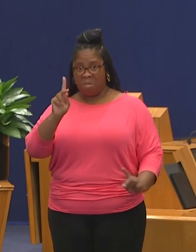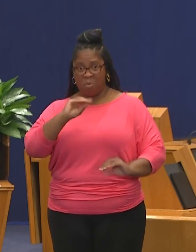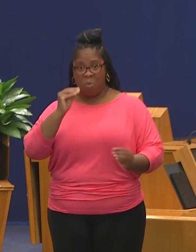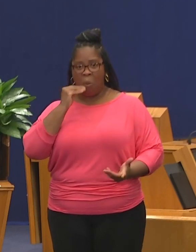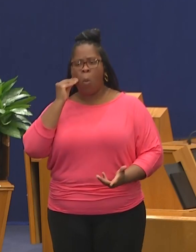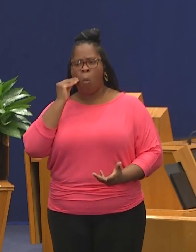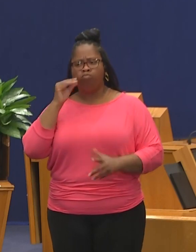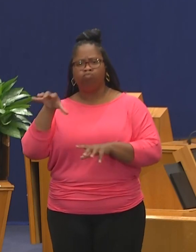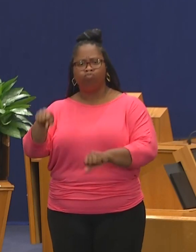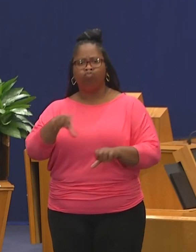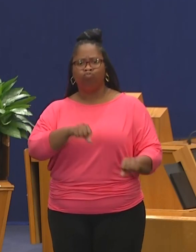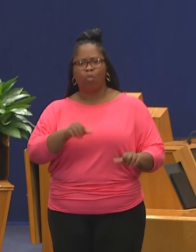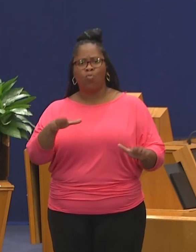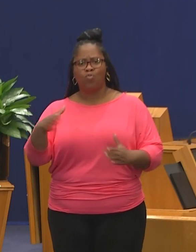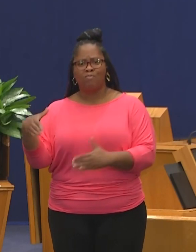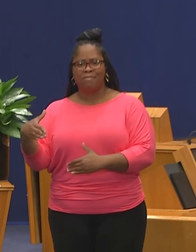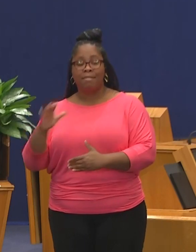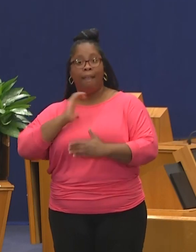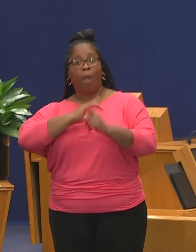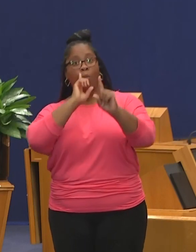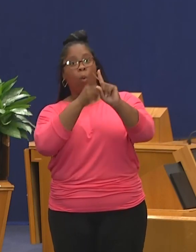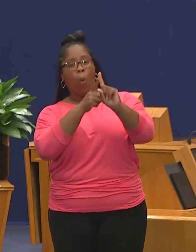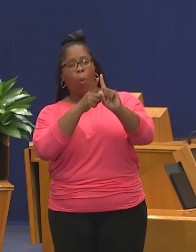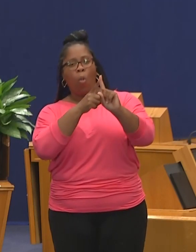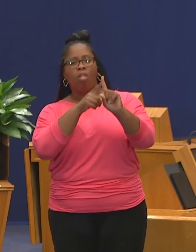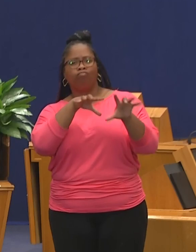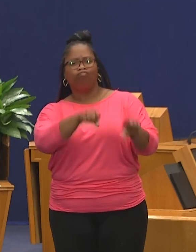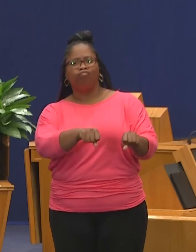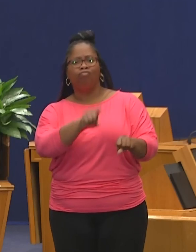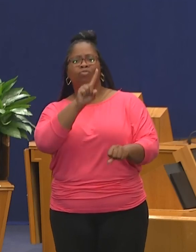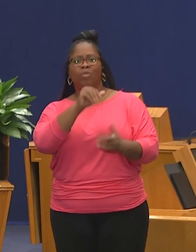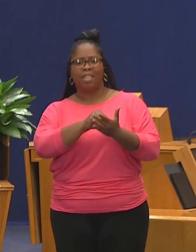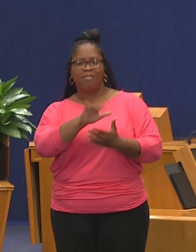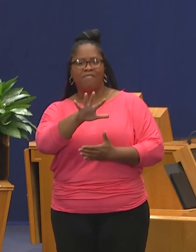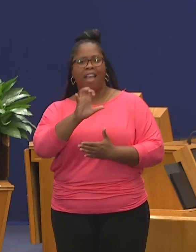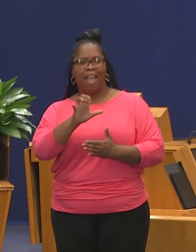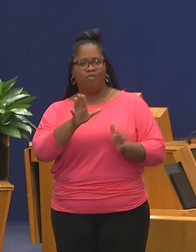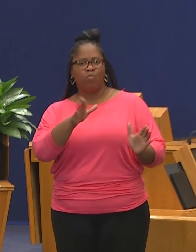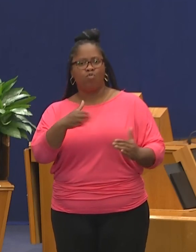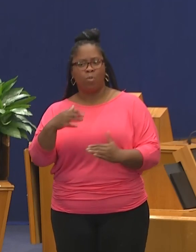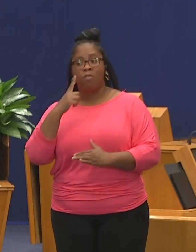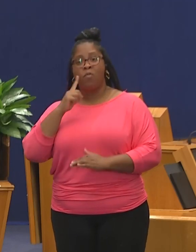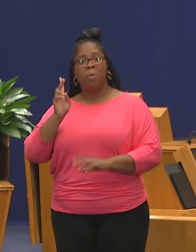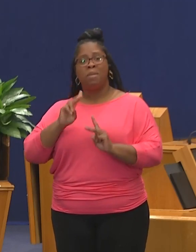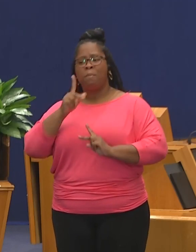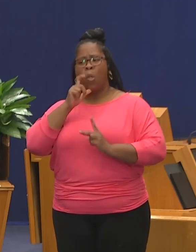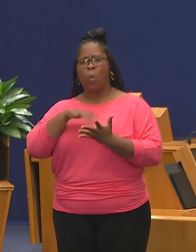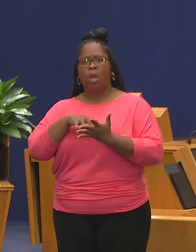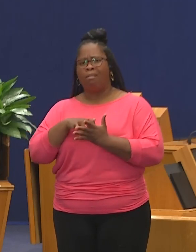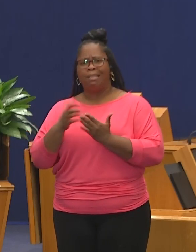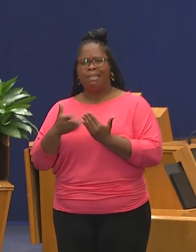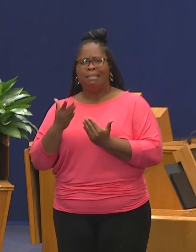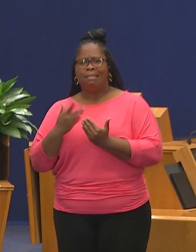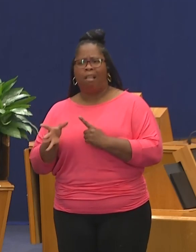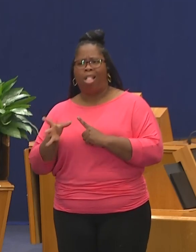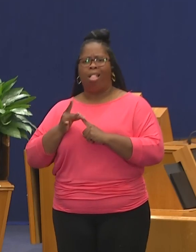AT THIS TIME LOS ANGELES COUNTY HAS A GOAL TO SECURE 15,000 ROOMS FOR VULNERABLE INDIVIDUALS